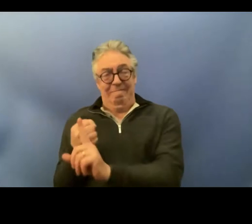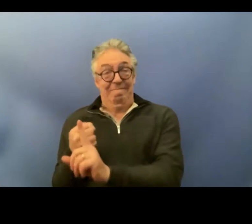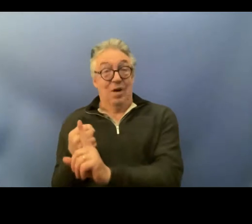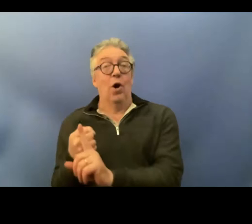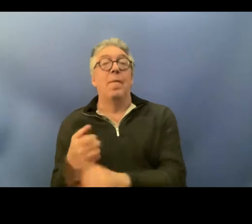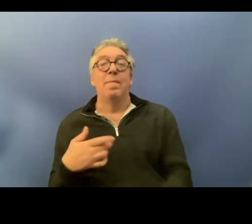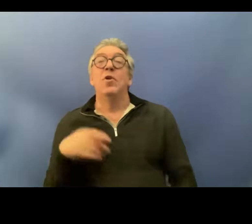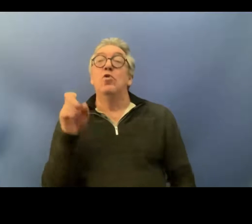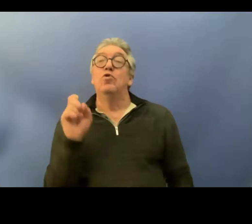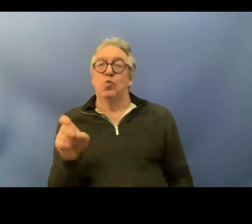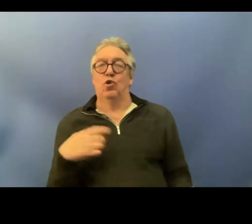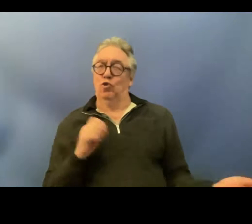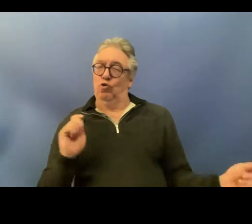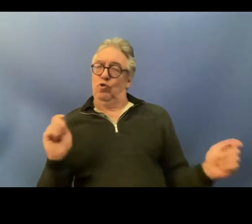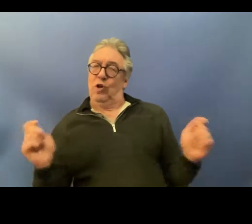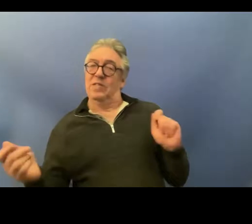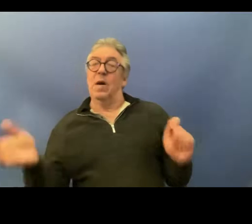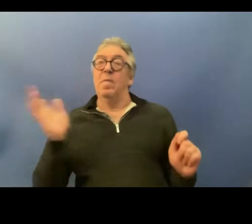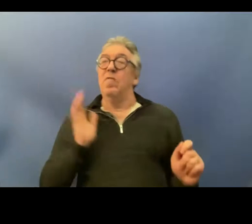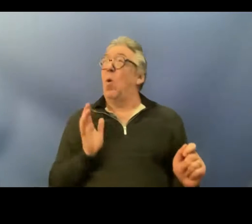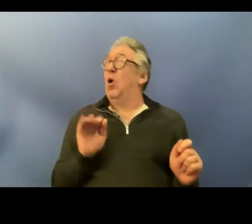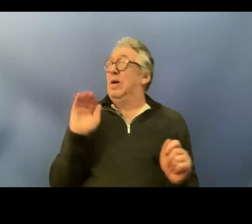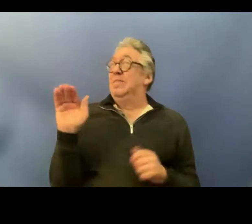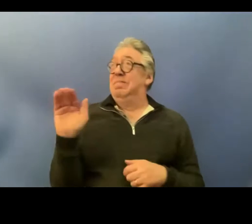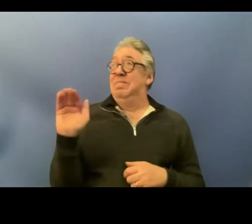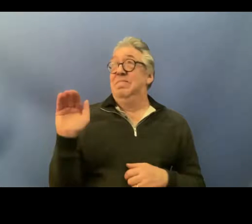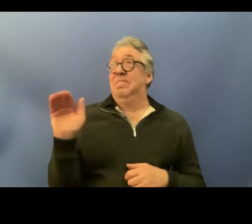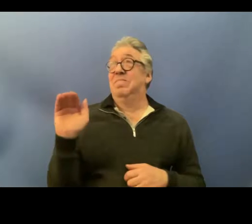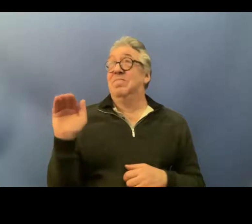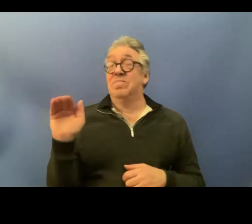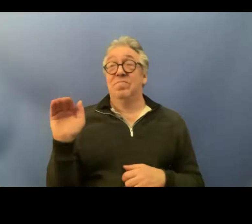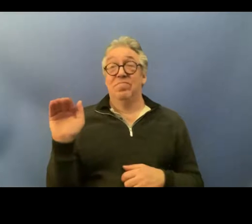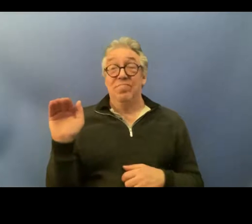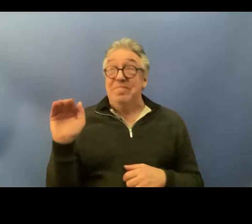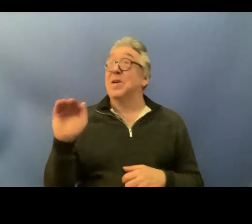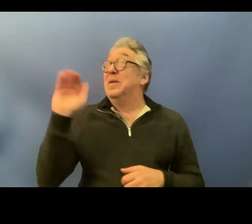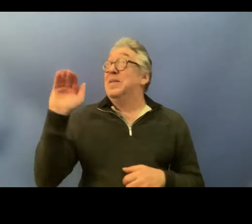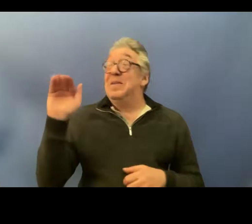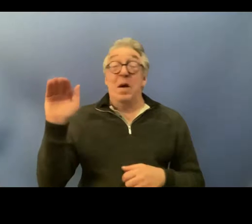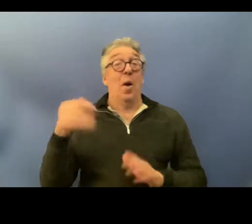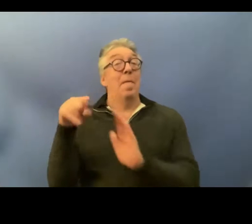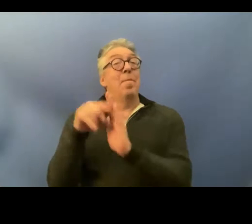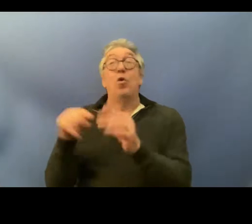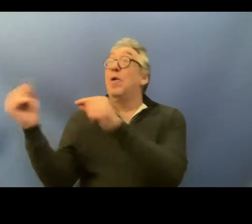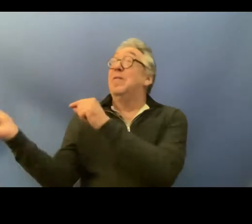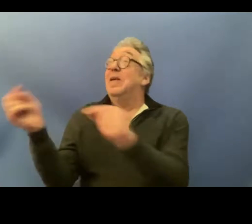Shifting from an approach where we went to policy discussions with what we believe was